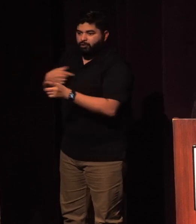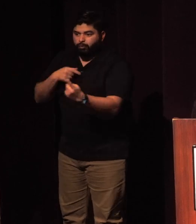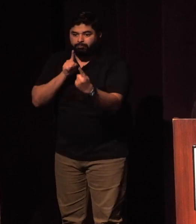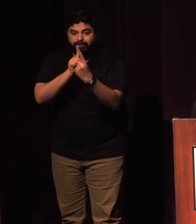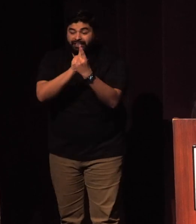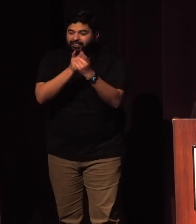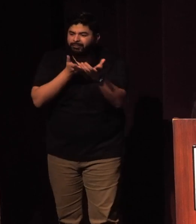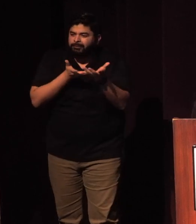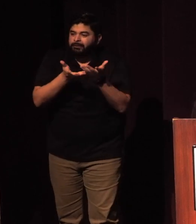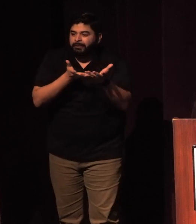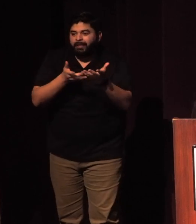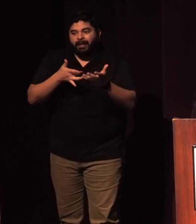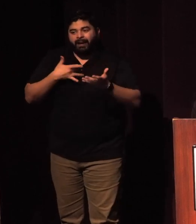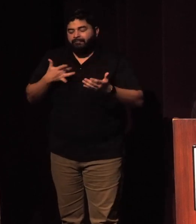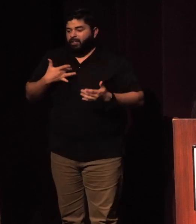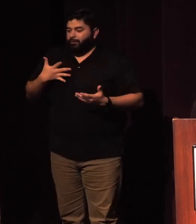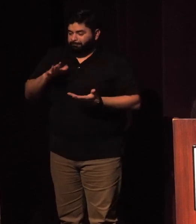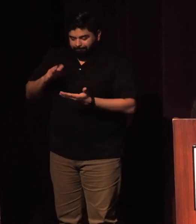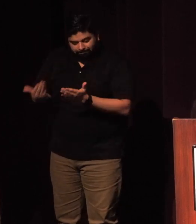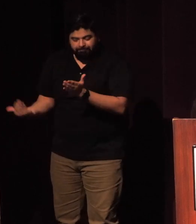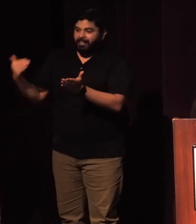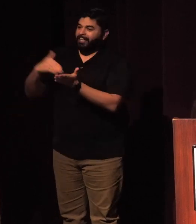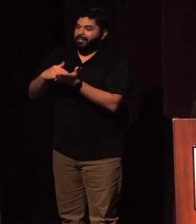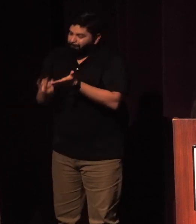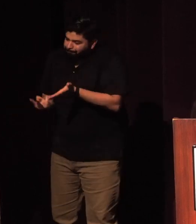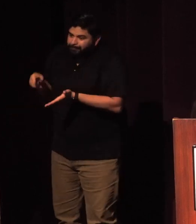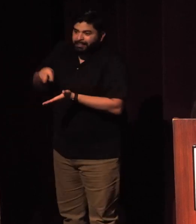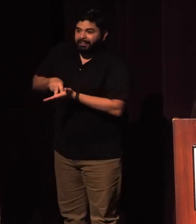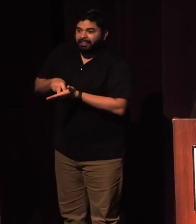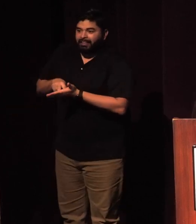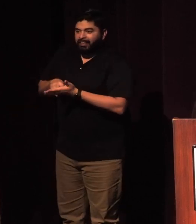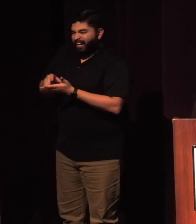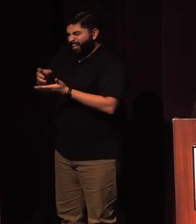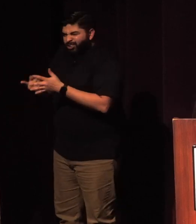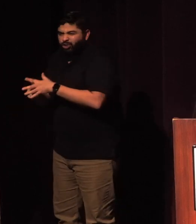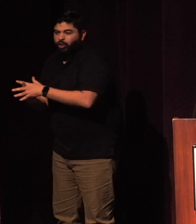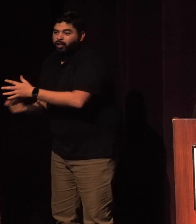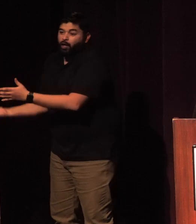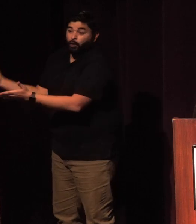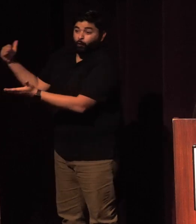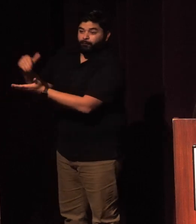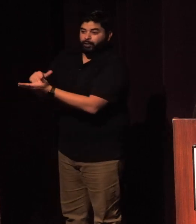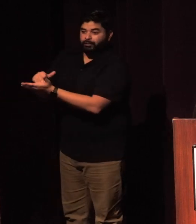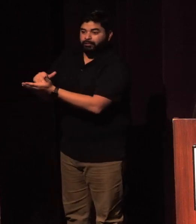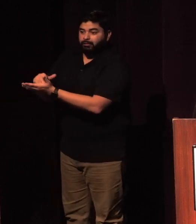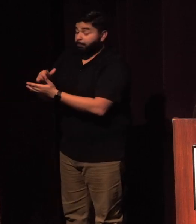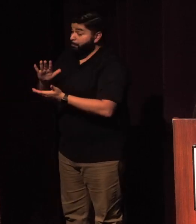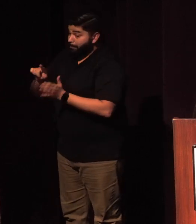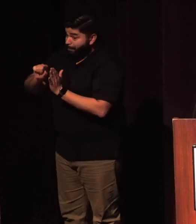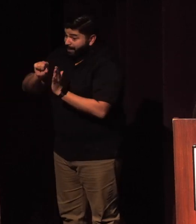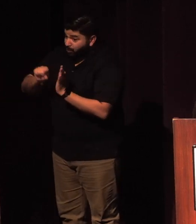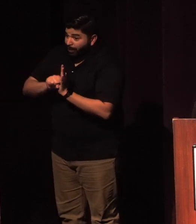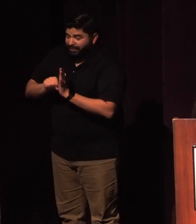After leaving Westmont, I left everything behind and started off completely fresh, including my grades.